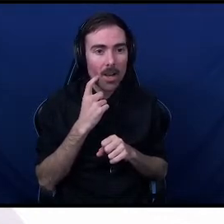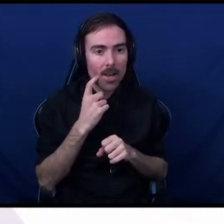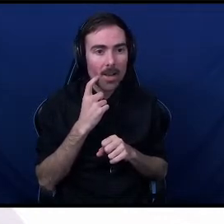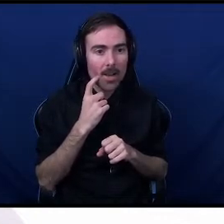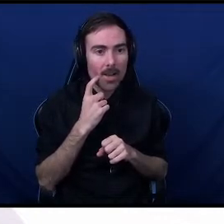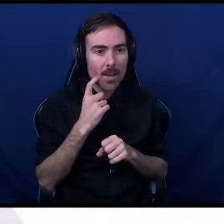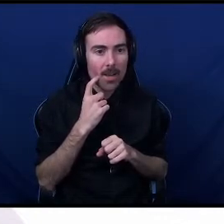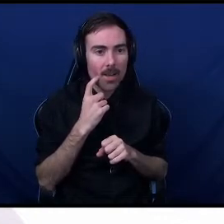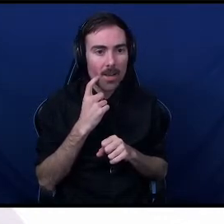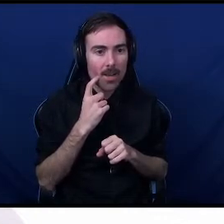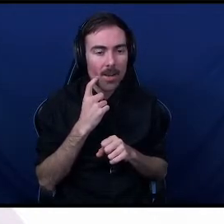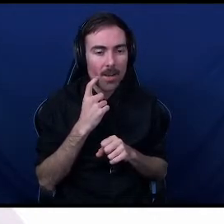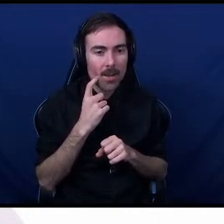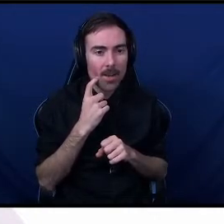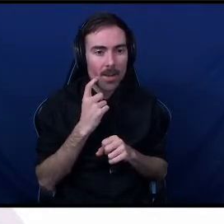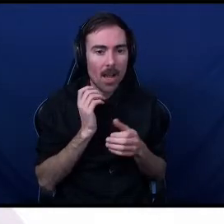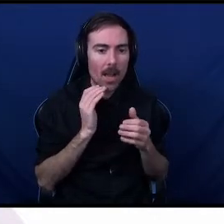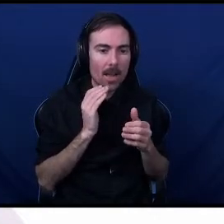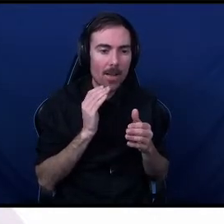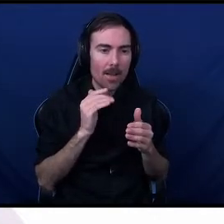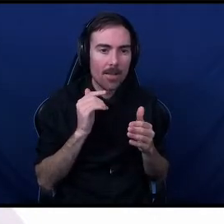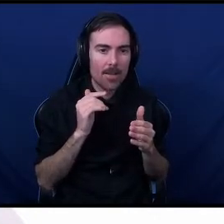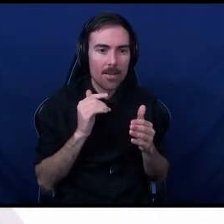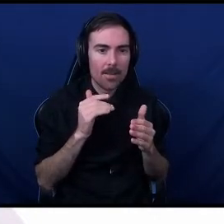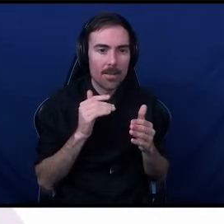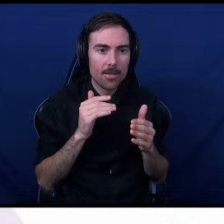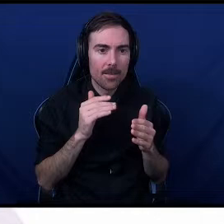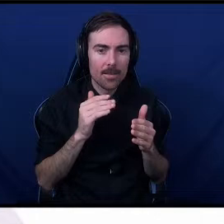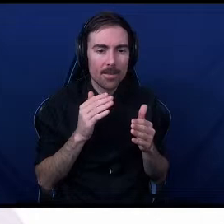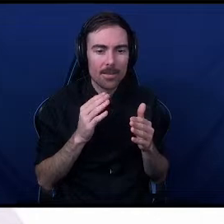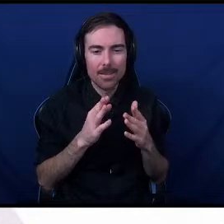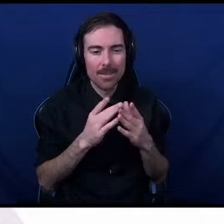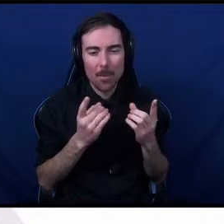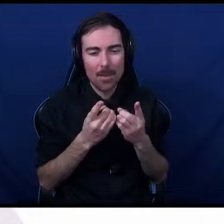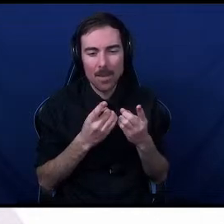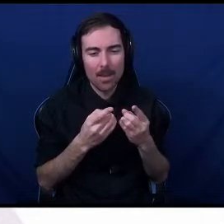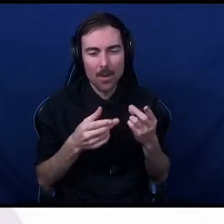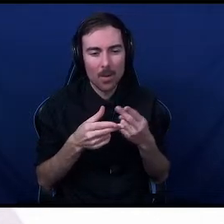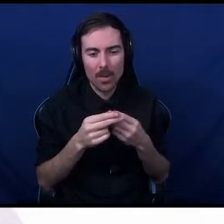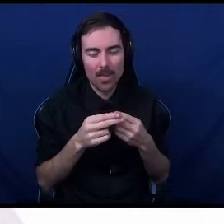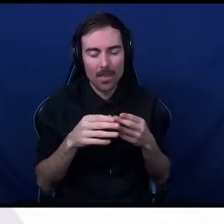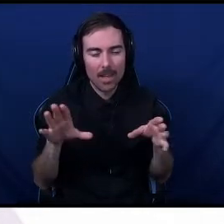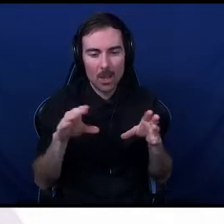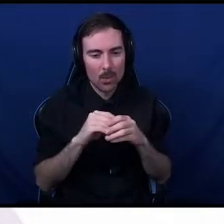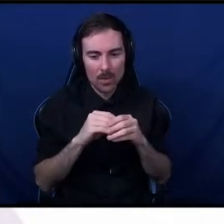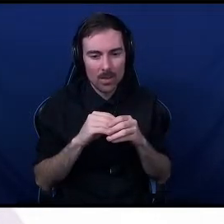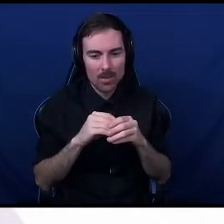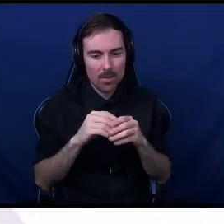kind of for a number of years, Google and Microsoft are doing something similar, more recently. And certainly, they